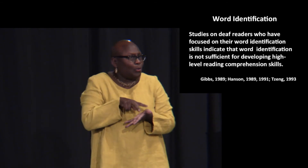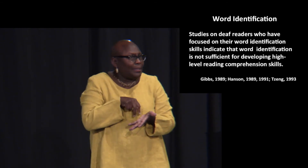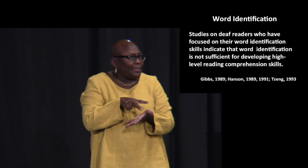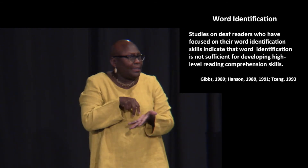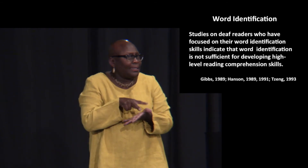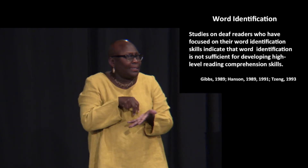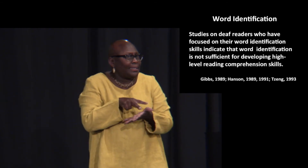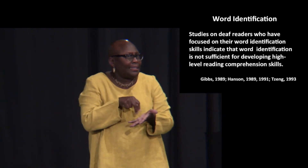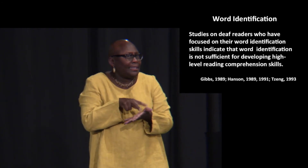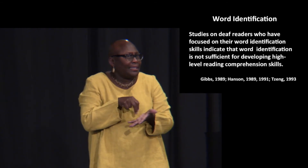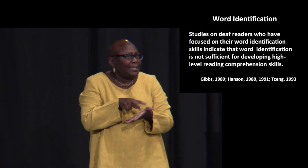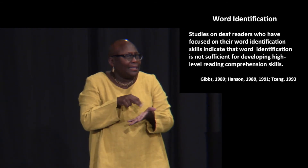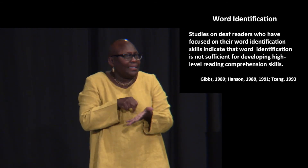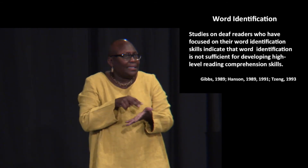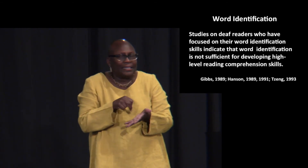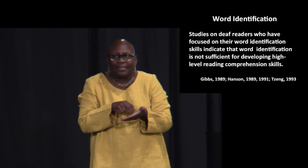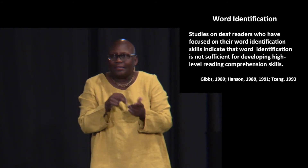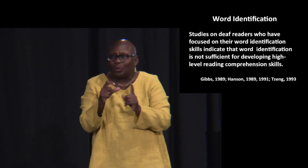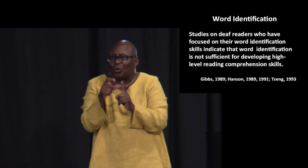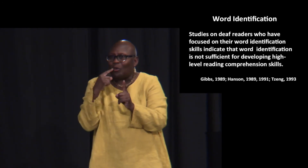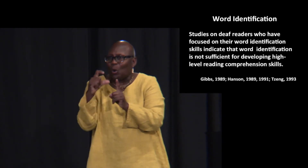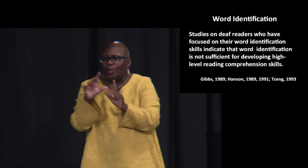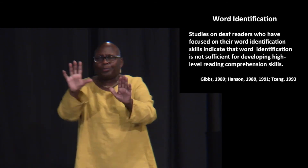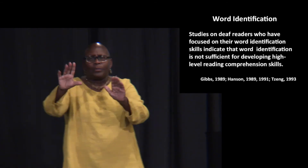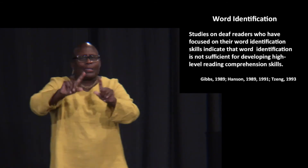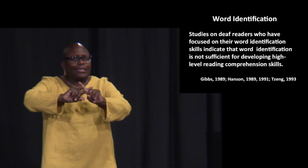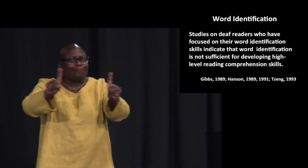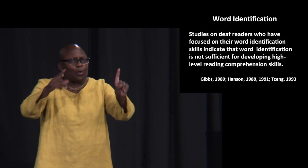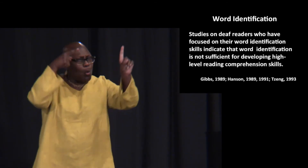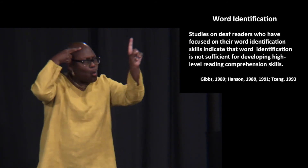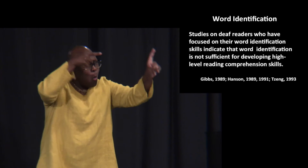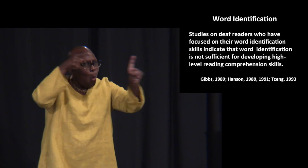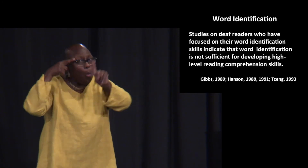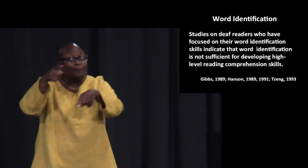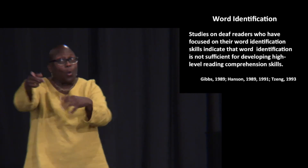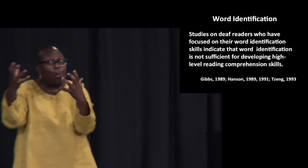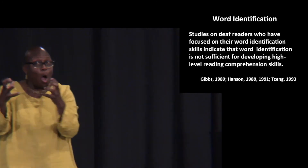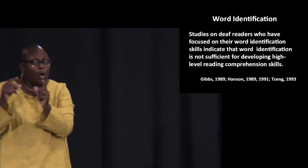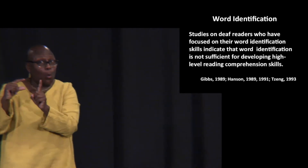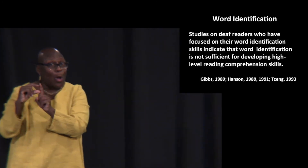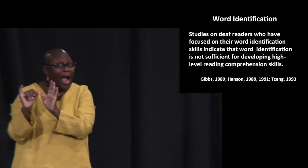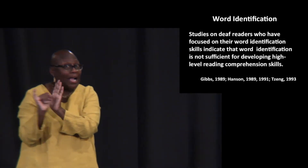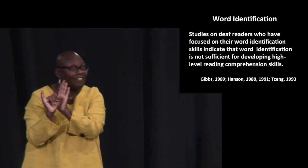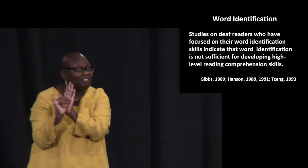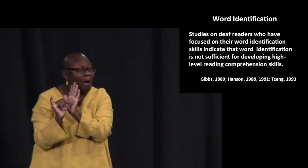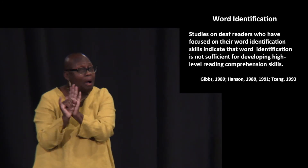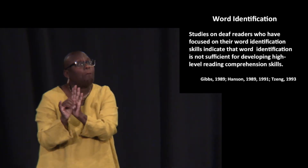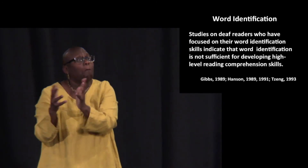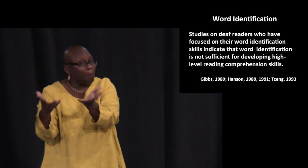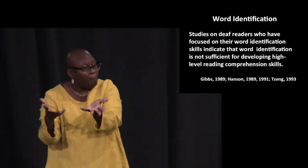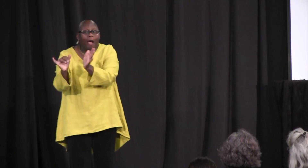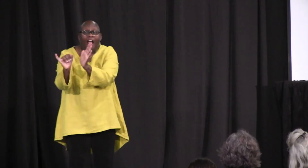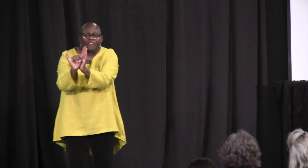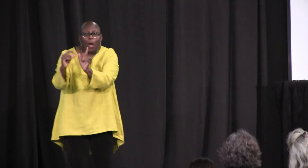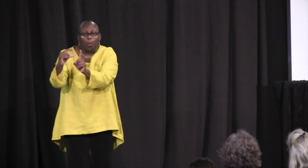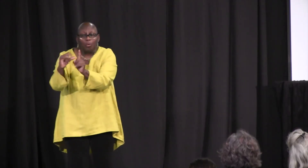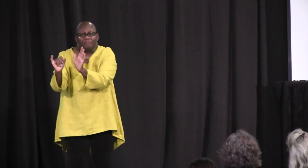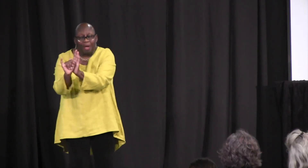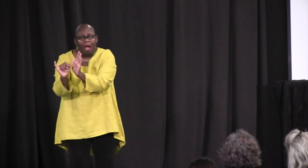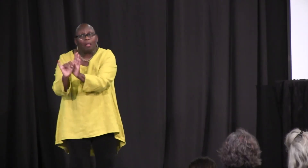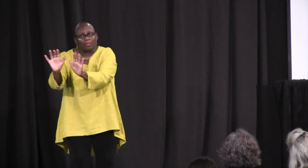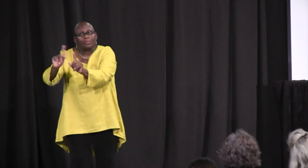Wake up! We're basing our current literacy education approach out of very old research.